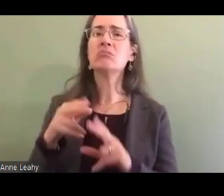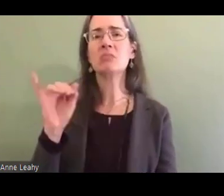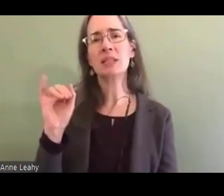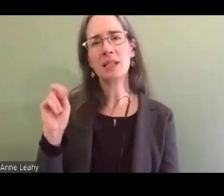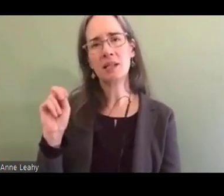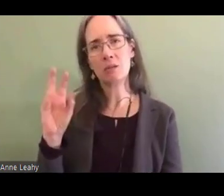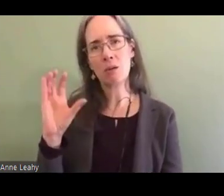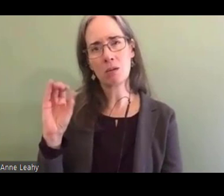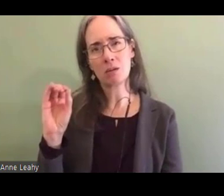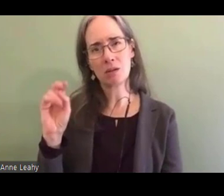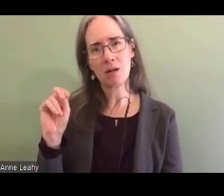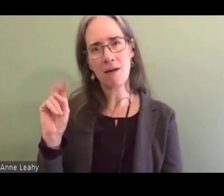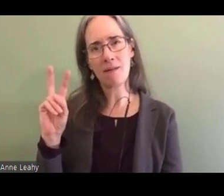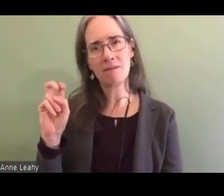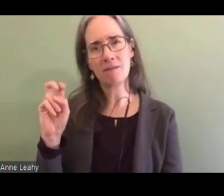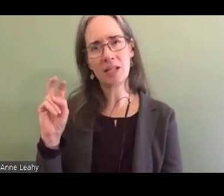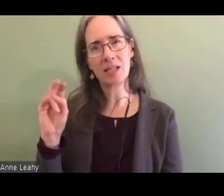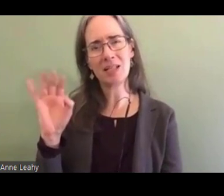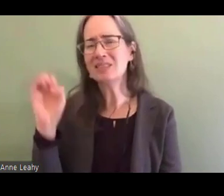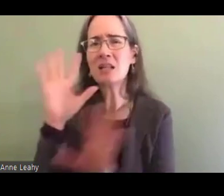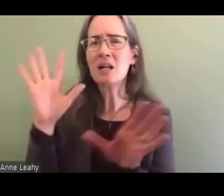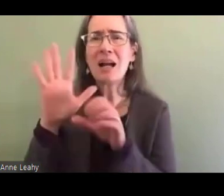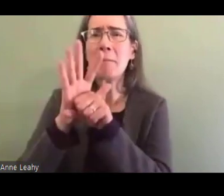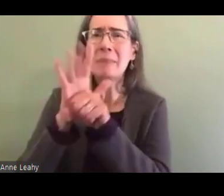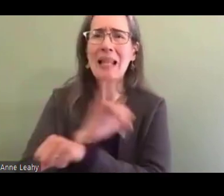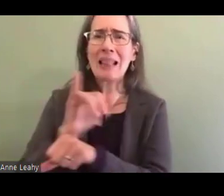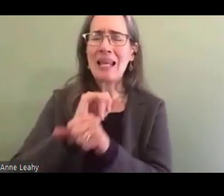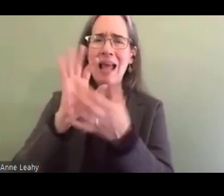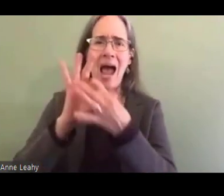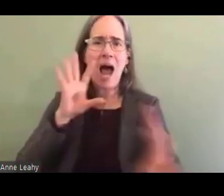is completely, completely out of touch with reality.